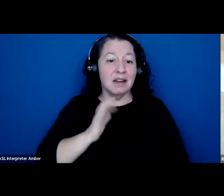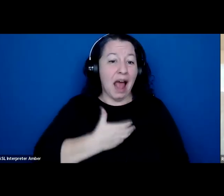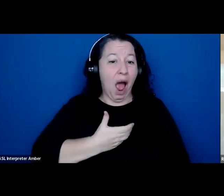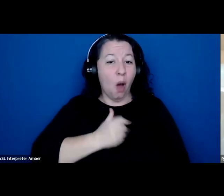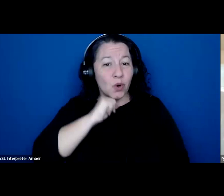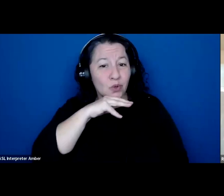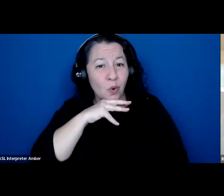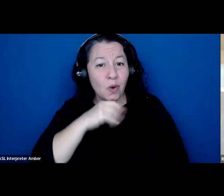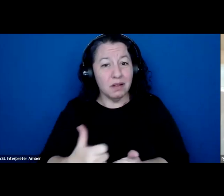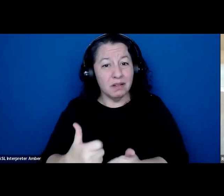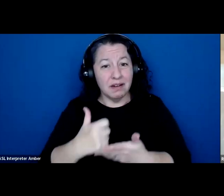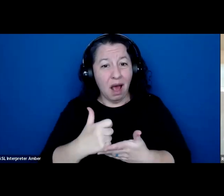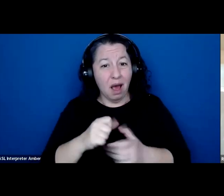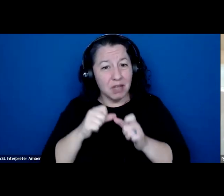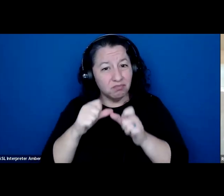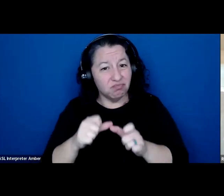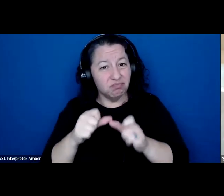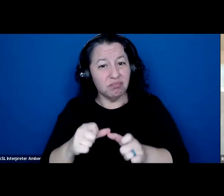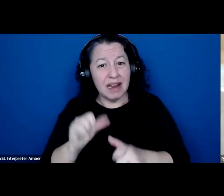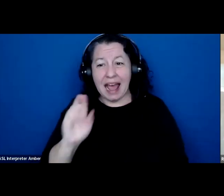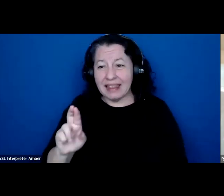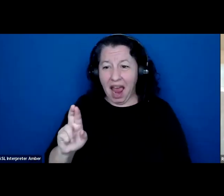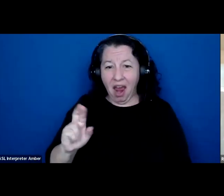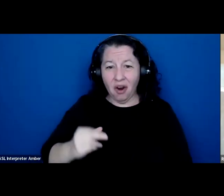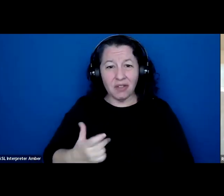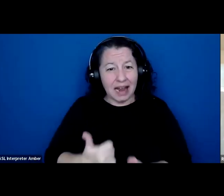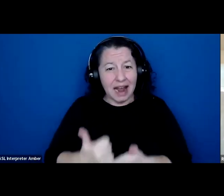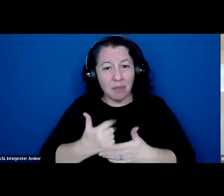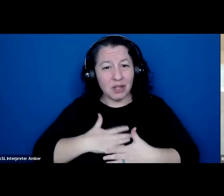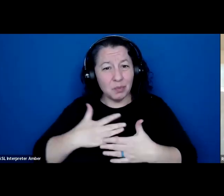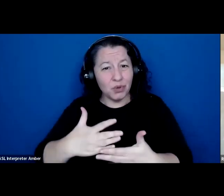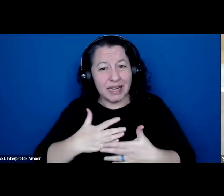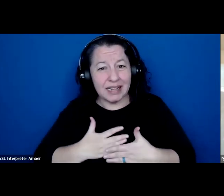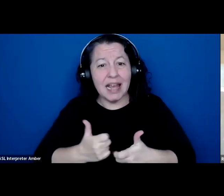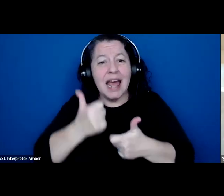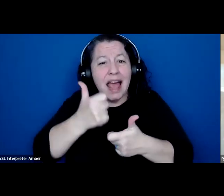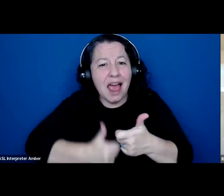And the air that fills our lungs. You know, every sector of society is impacted.